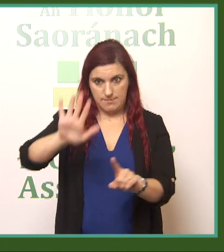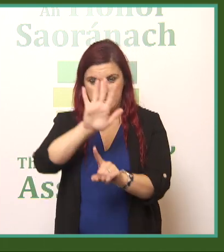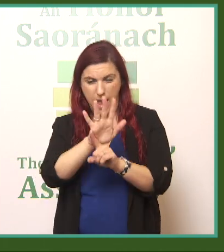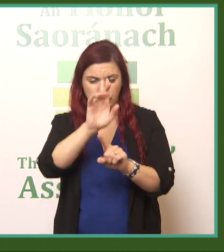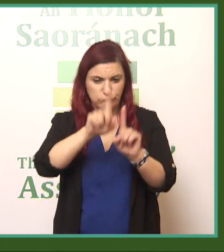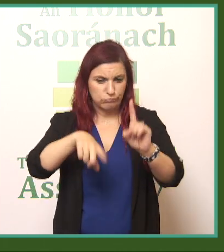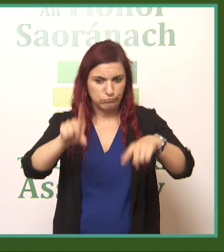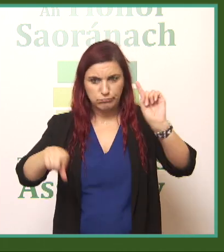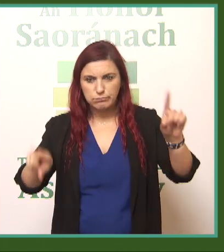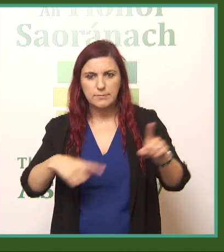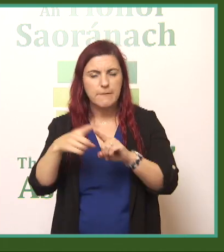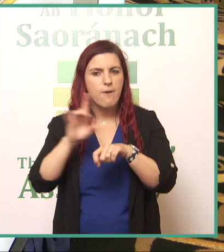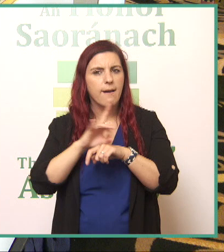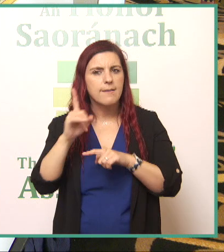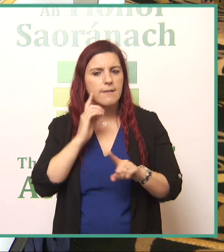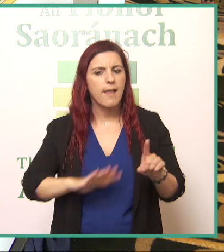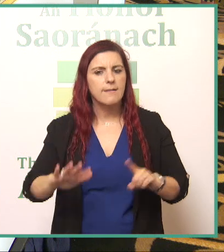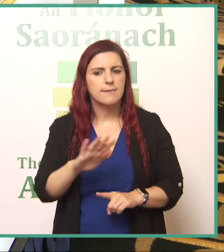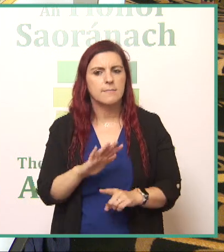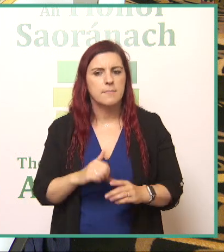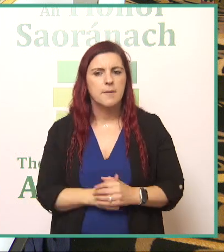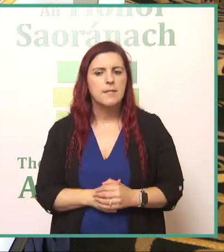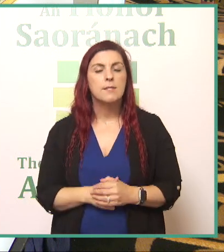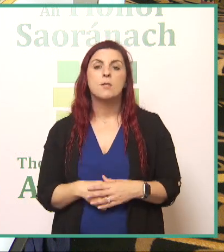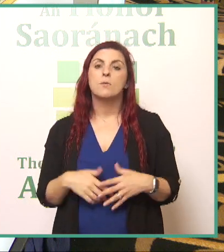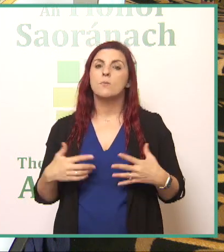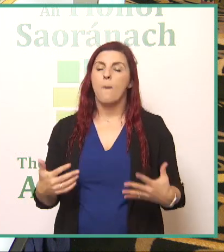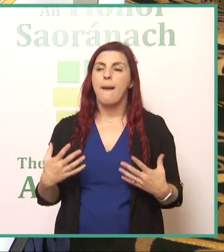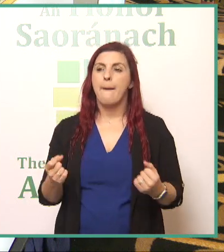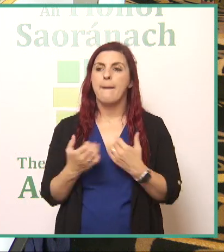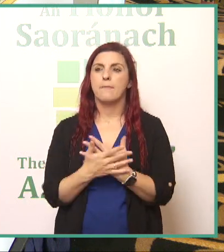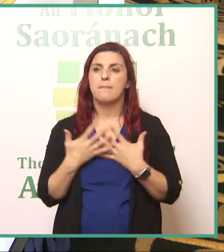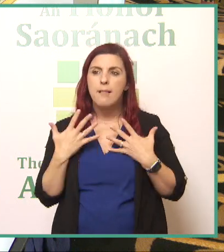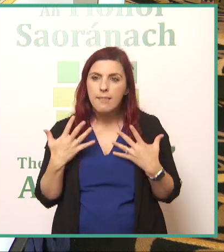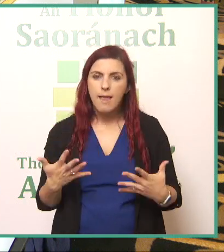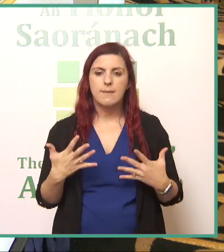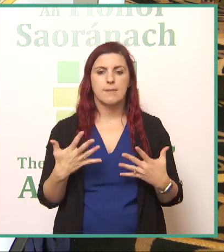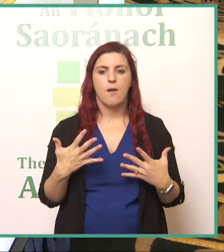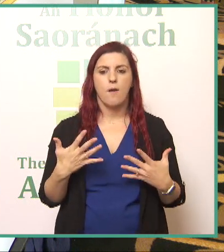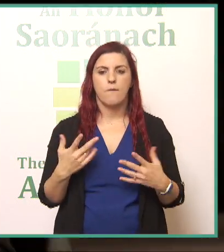Farm landscape in addition to that so there's an awful lot of different forms of Agriculture